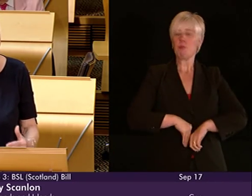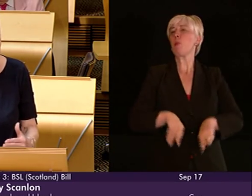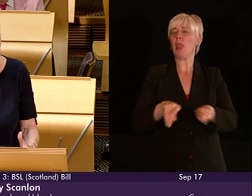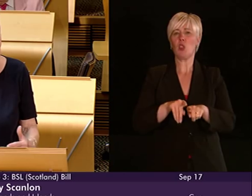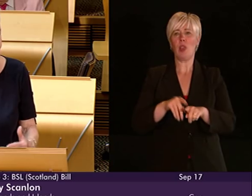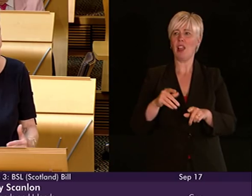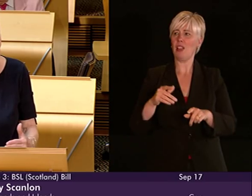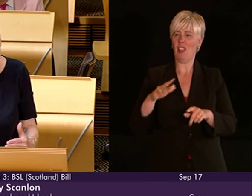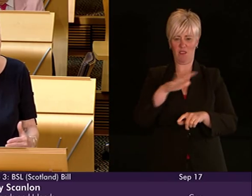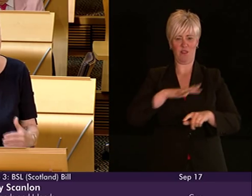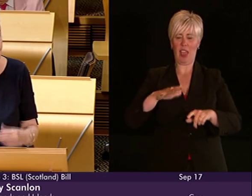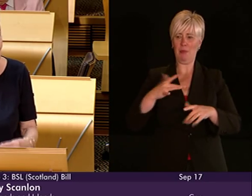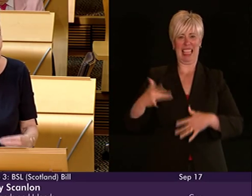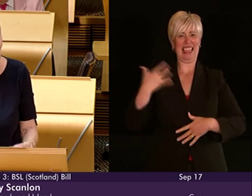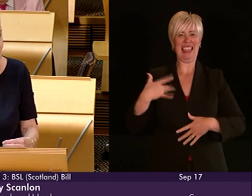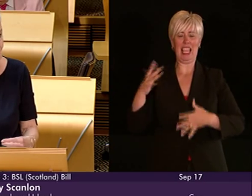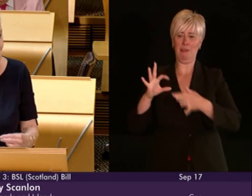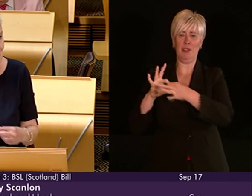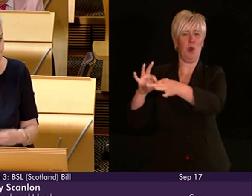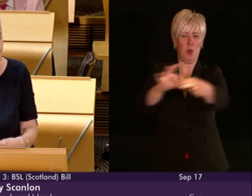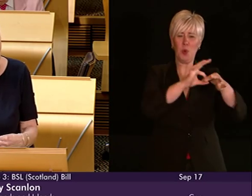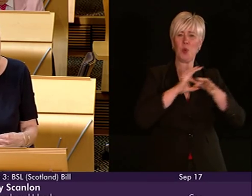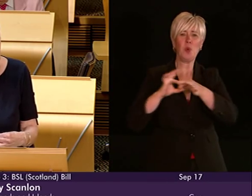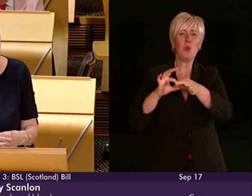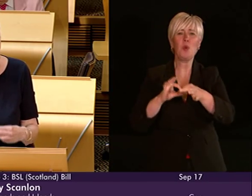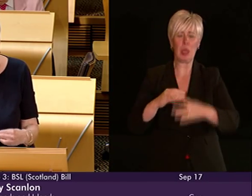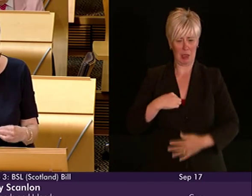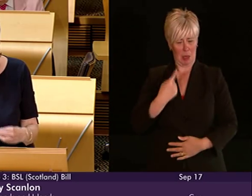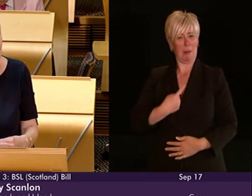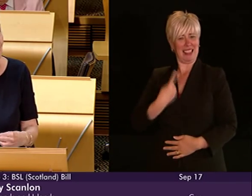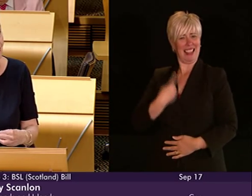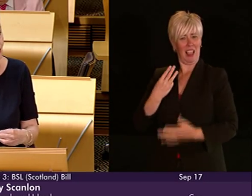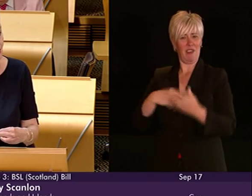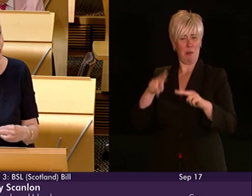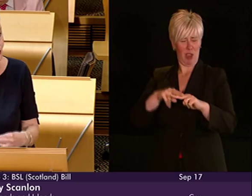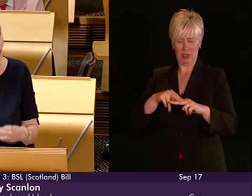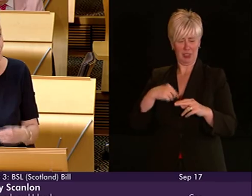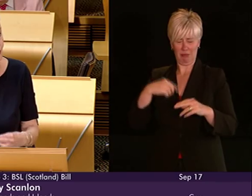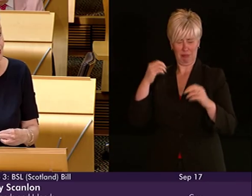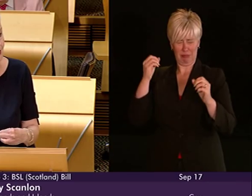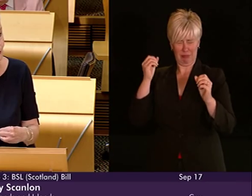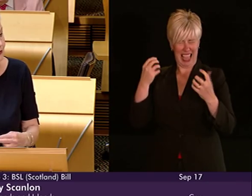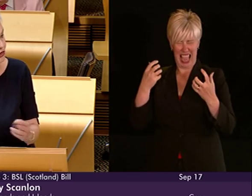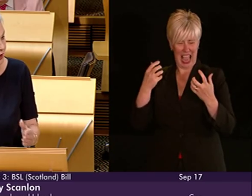family relationships. As a parent, I cannot imagine what it would be like not to be able to